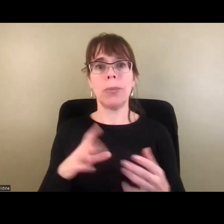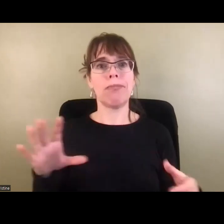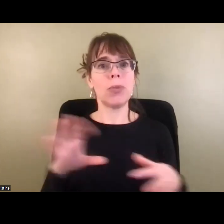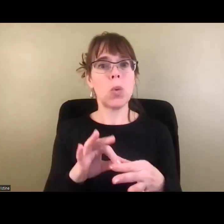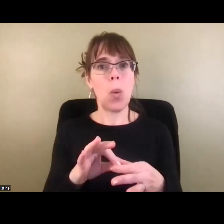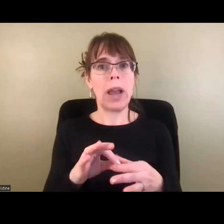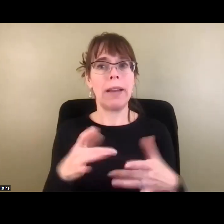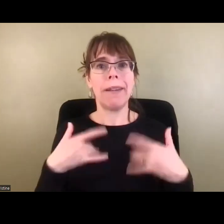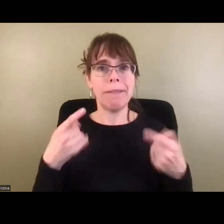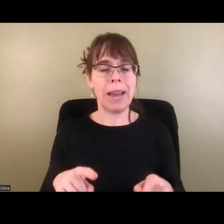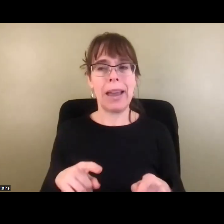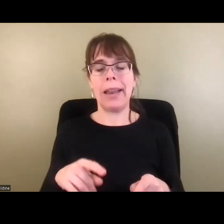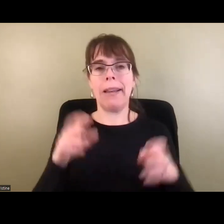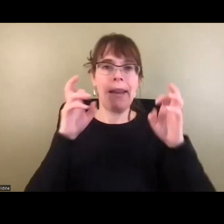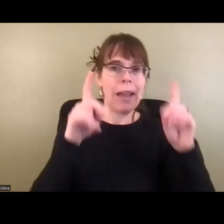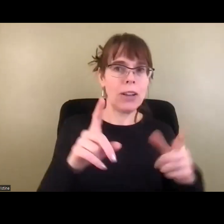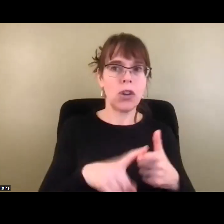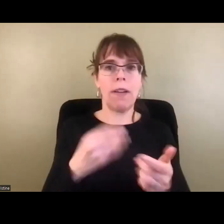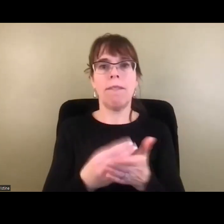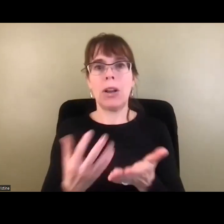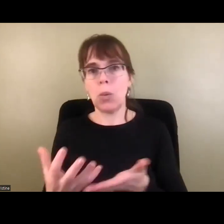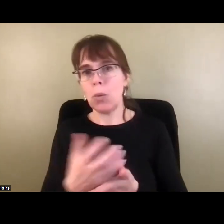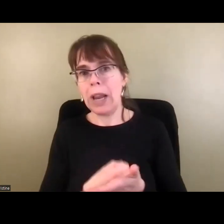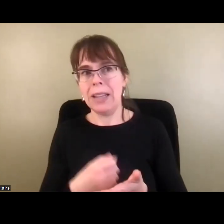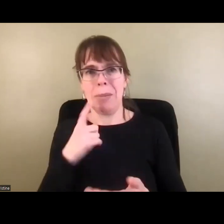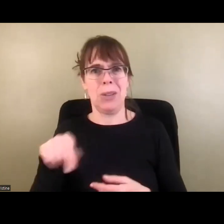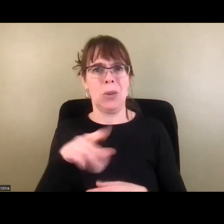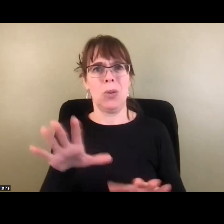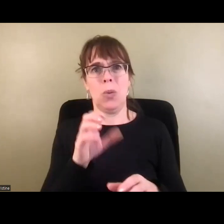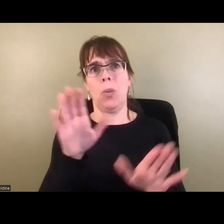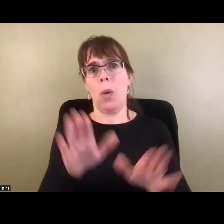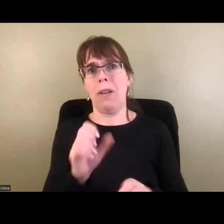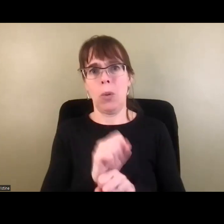it's educational, fundraising because you all do such important work supporting survivors as well.